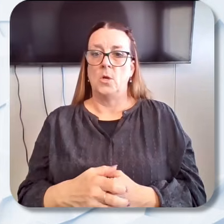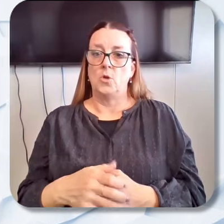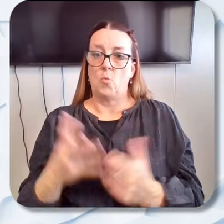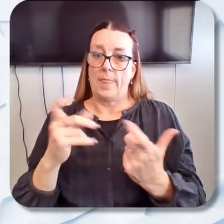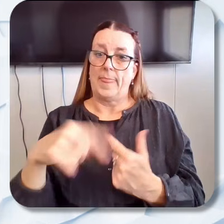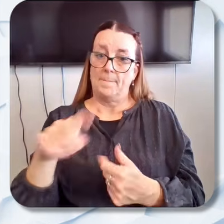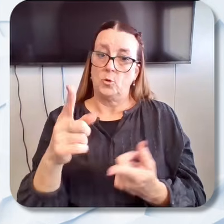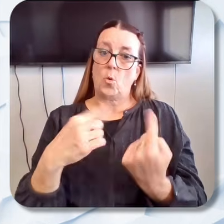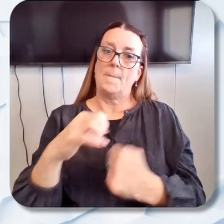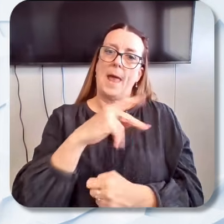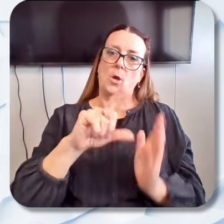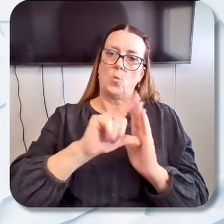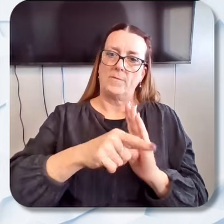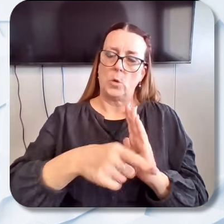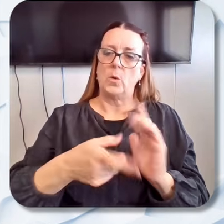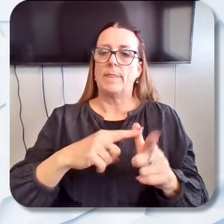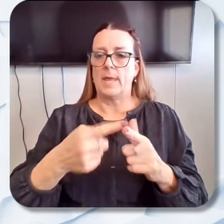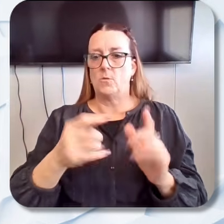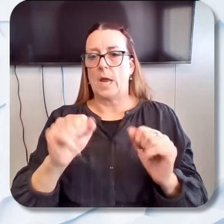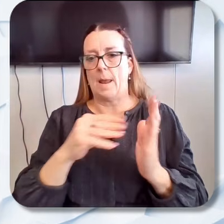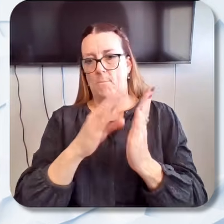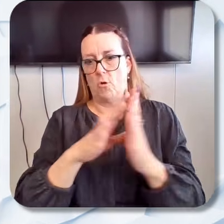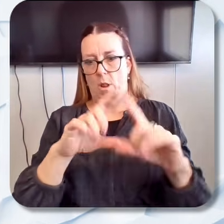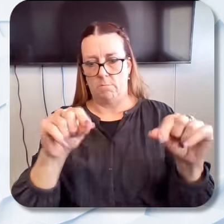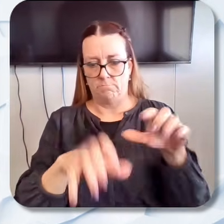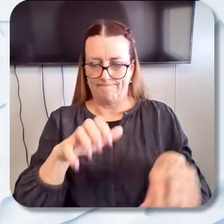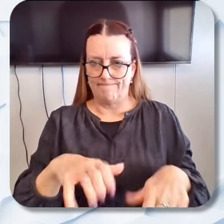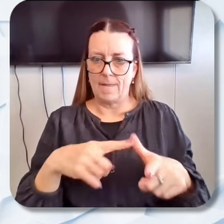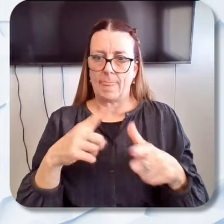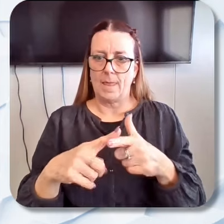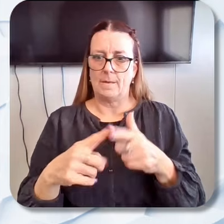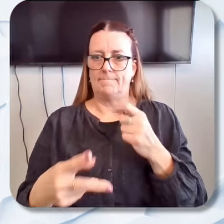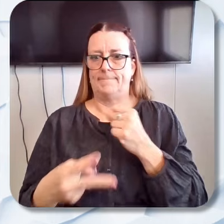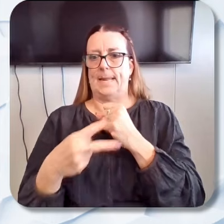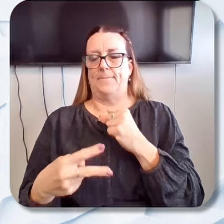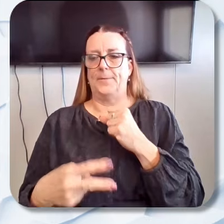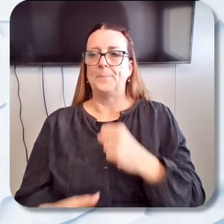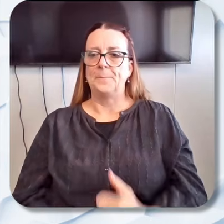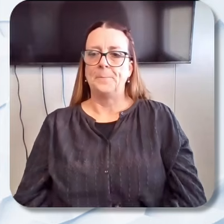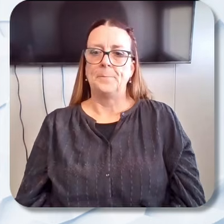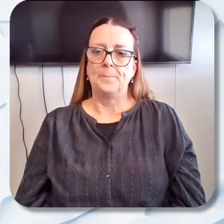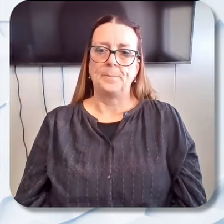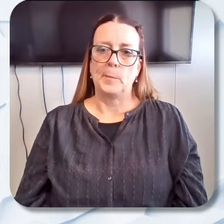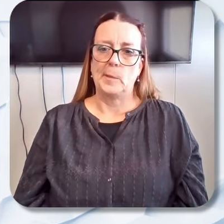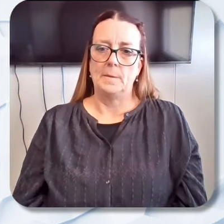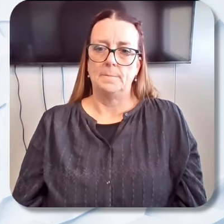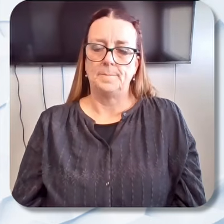You can enter the note in there, and then click that to save the the note and then save it.